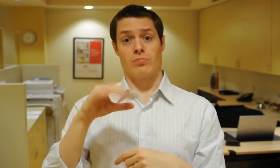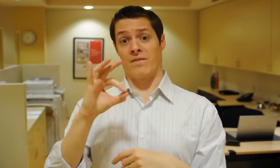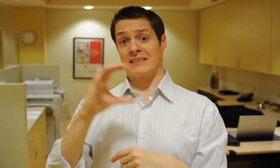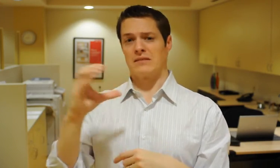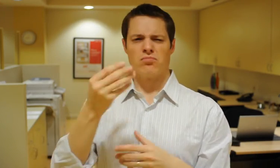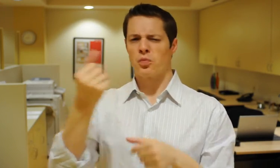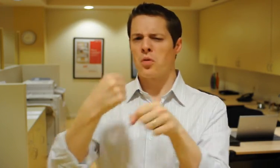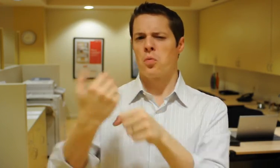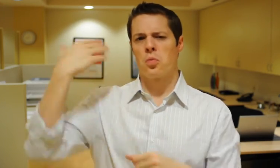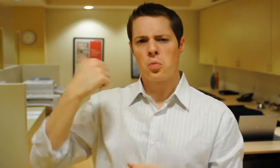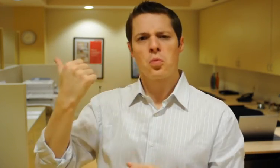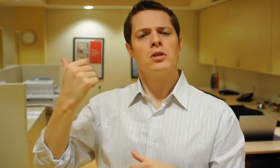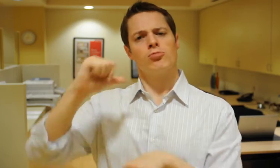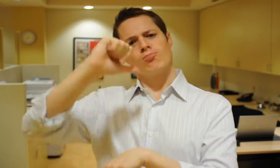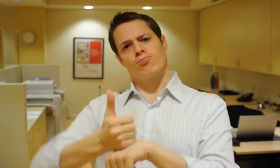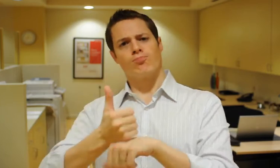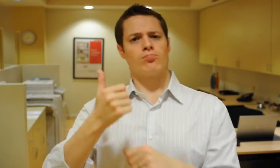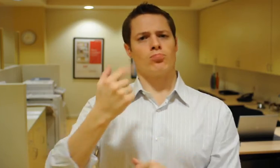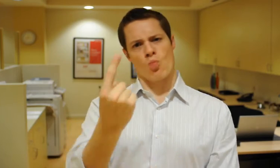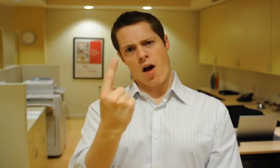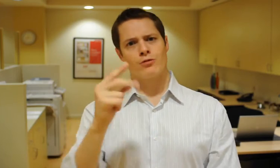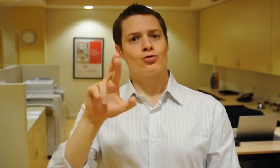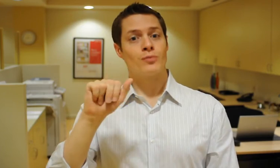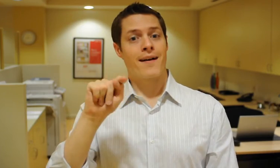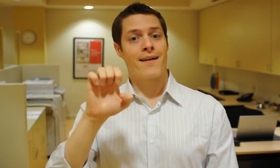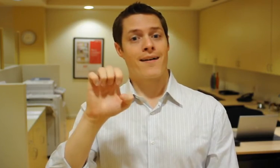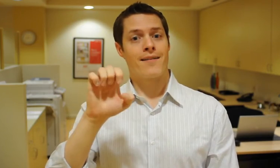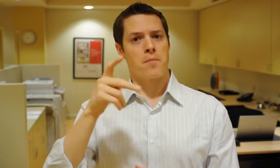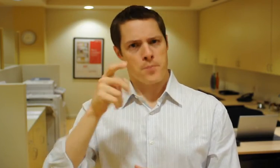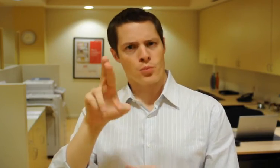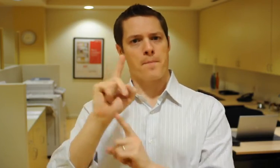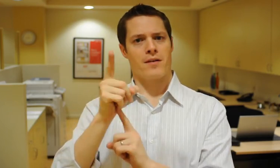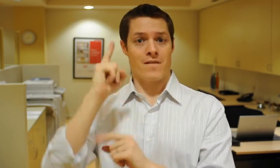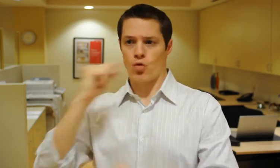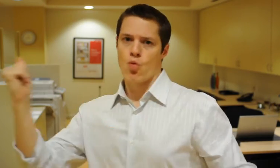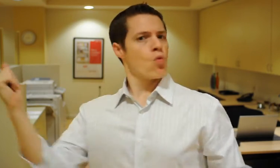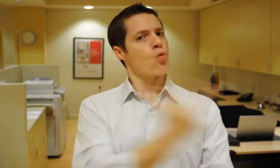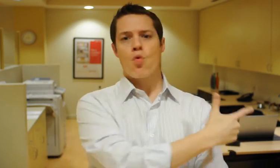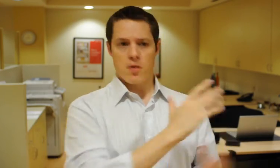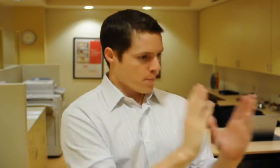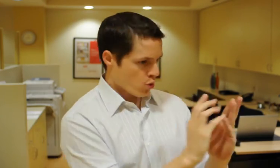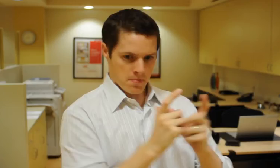Several years ago the FCC implemented a single tier system. All VRS companies were reimbursed at the same rate.